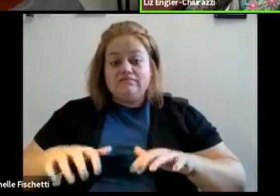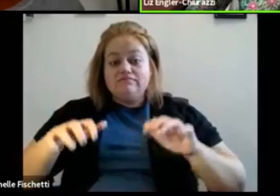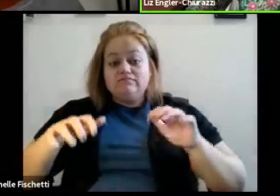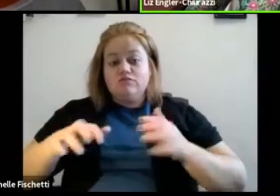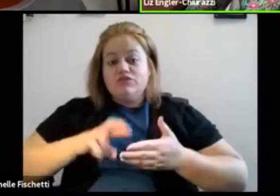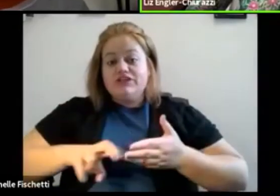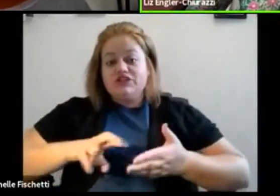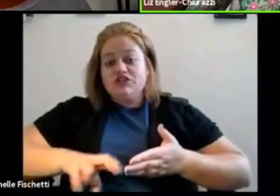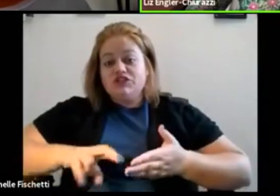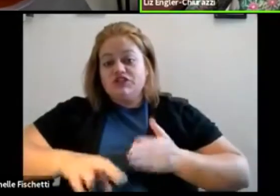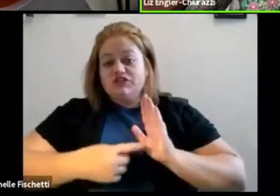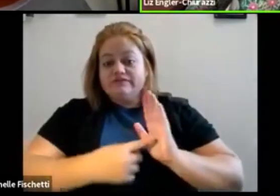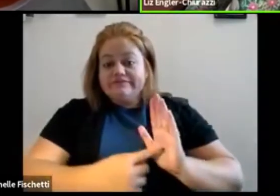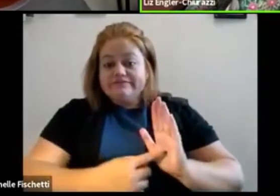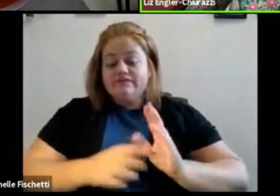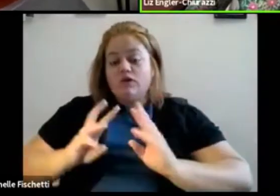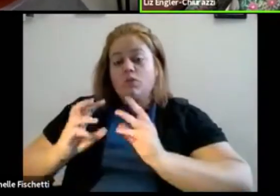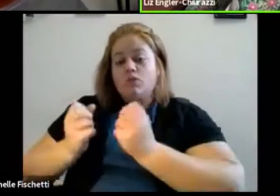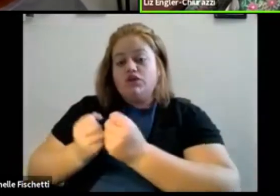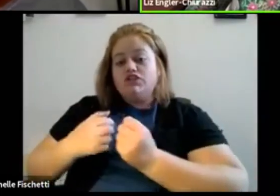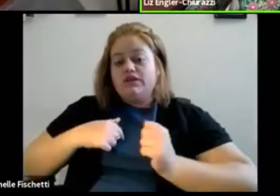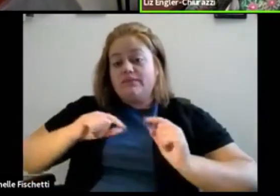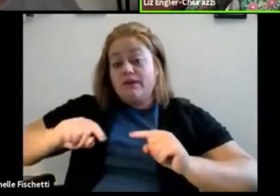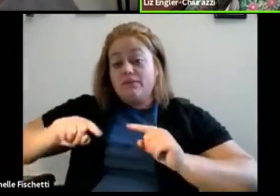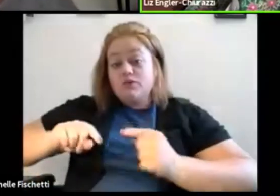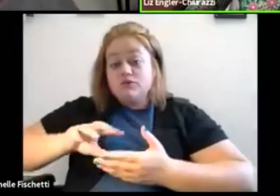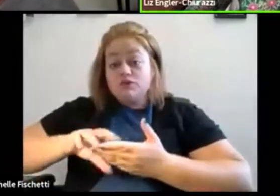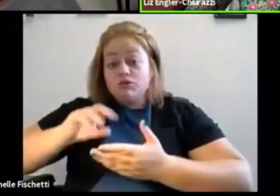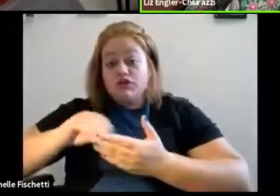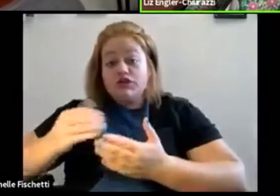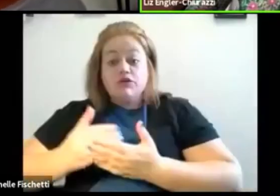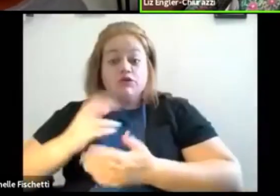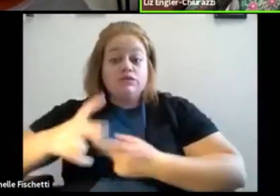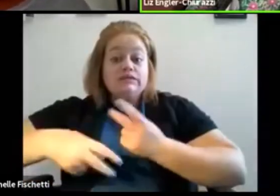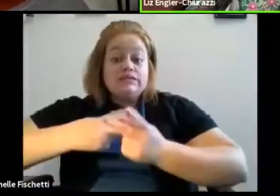workshop that I'm attending to learn about a new type of science. I've gotten